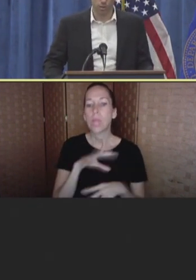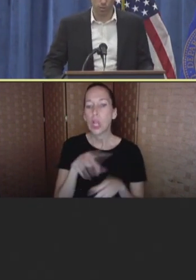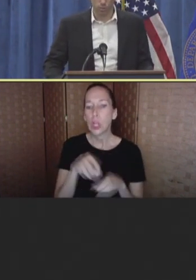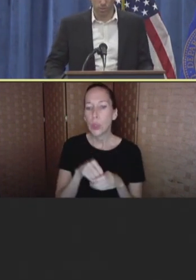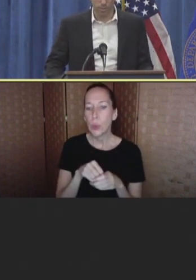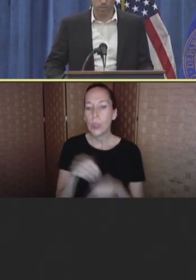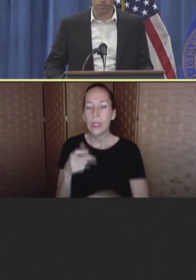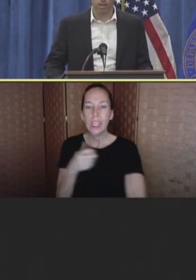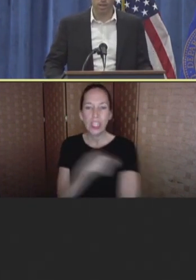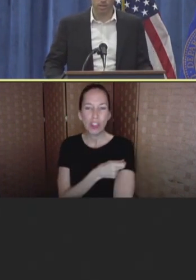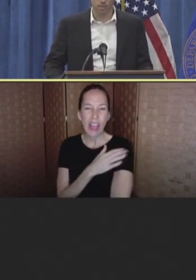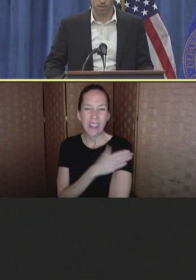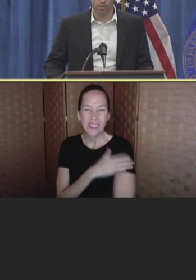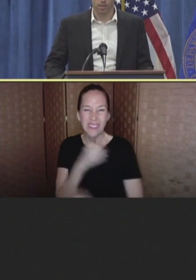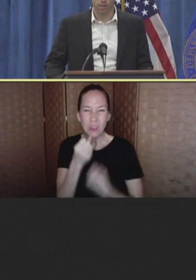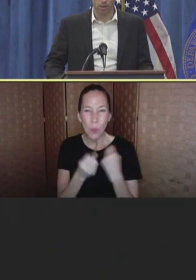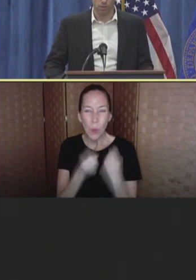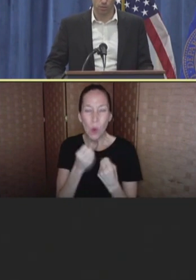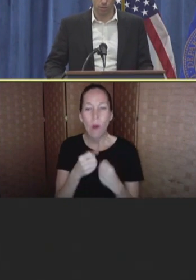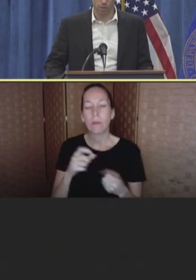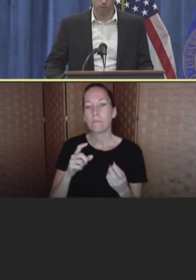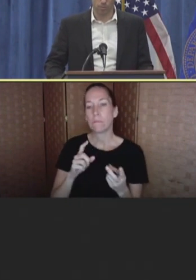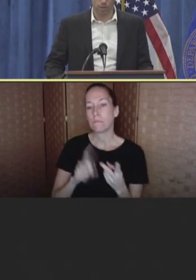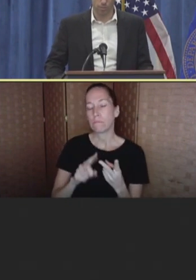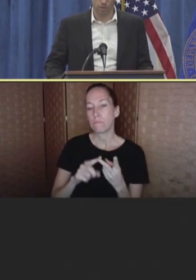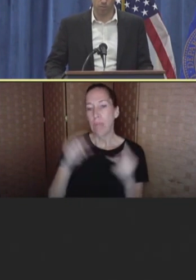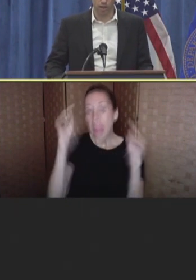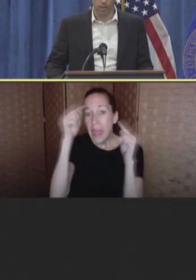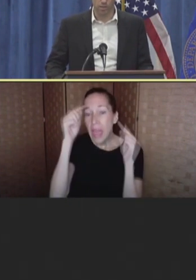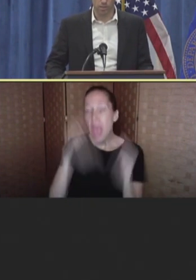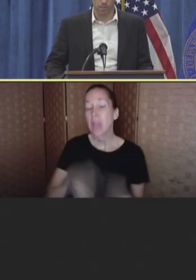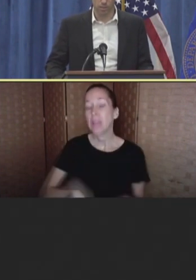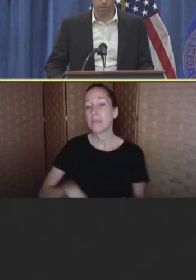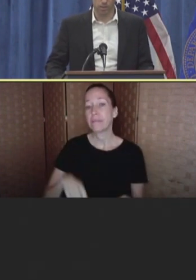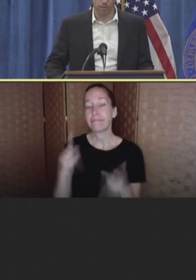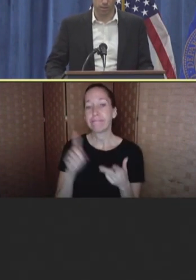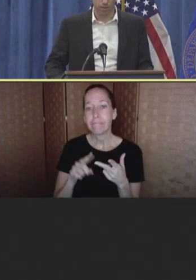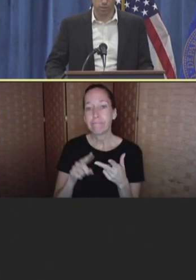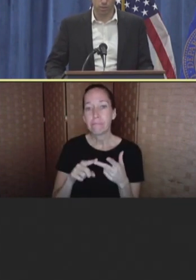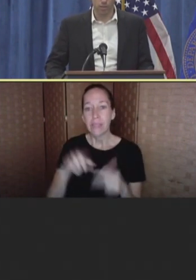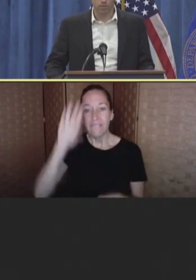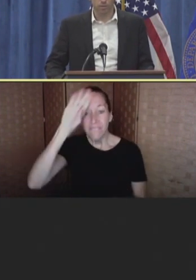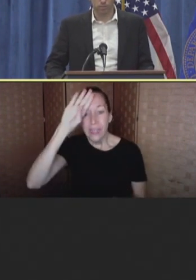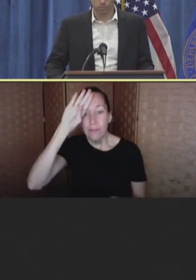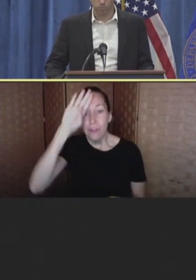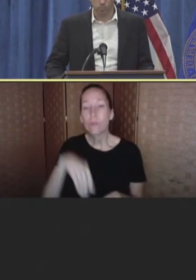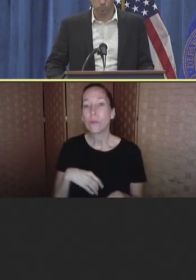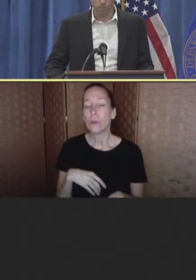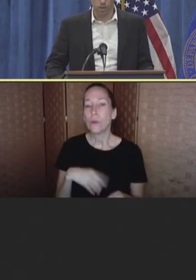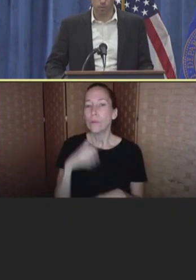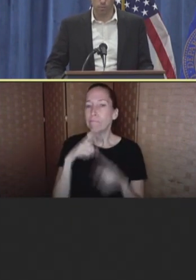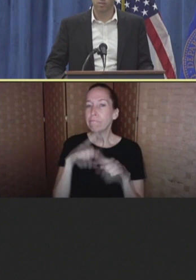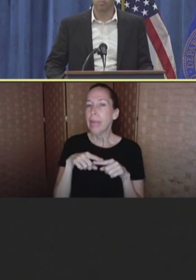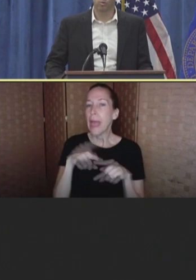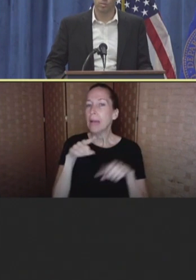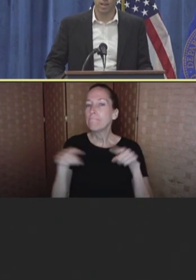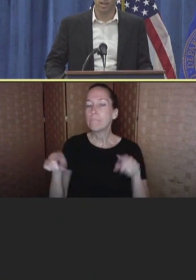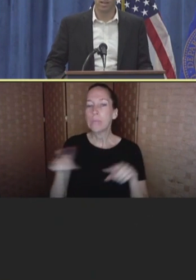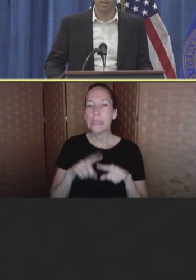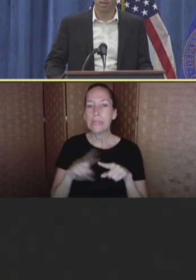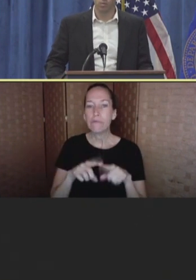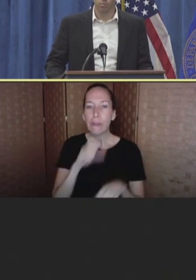It was a sensitive analysis for different ages and genders, but it was mainly reported